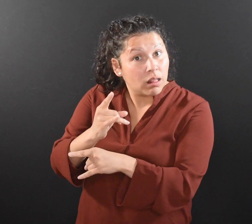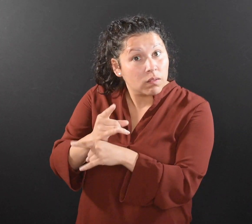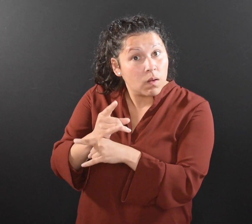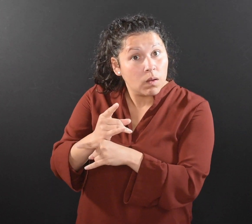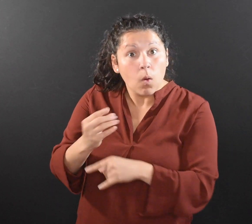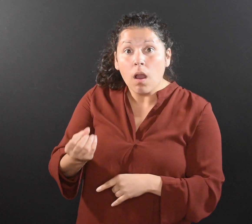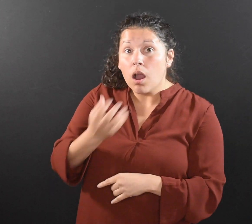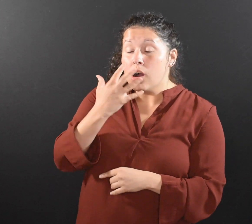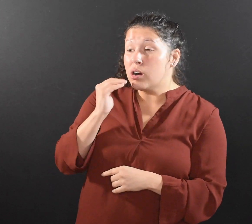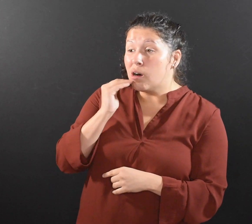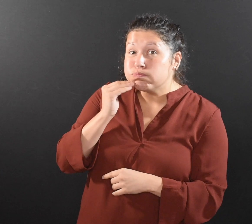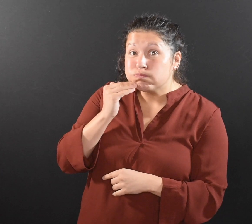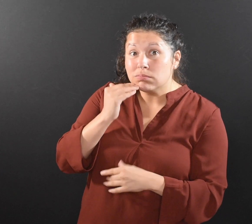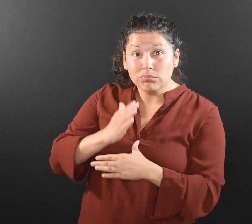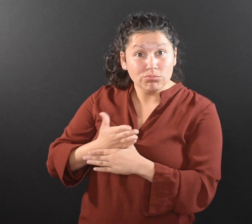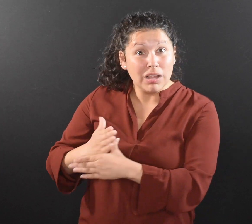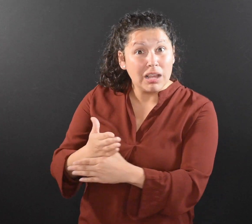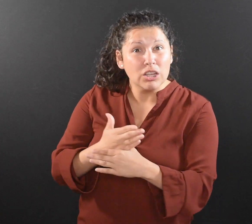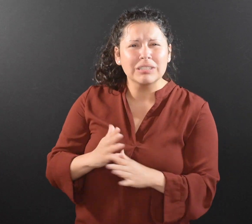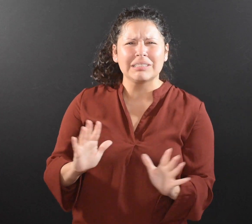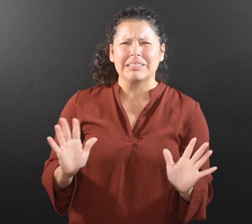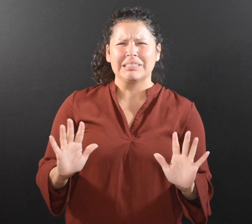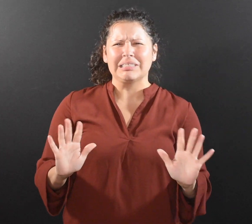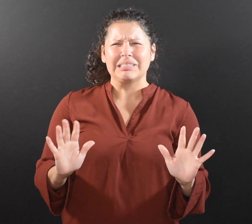If you use drugs, alcohol, or tobacco try not to share.